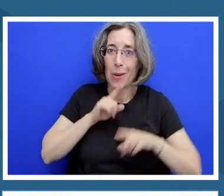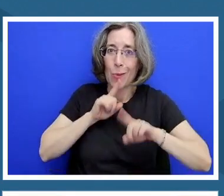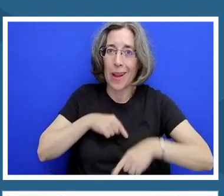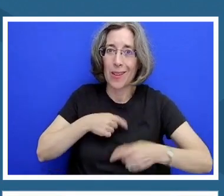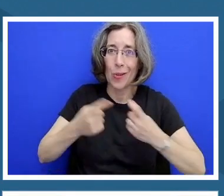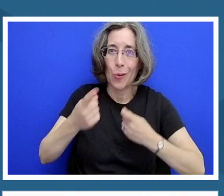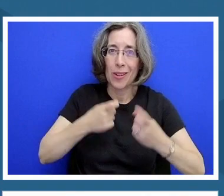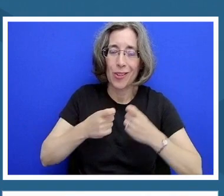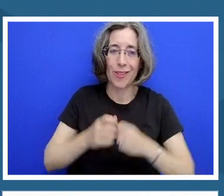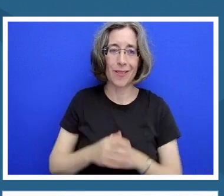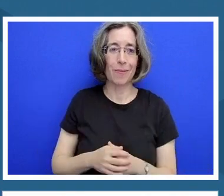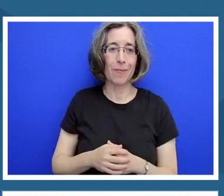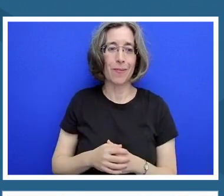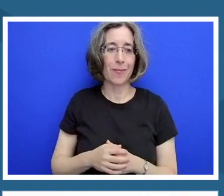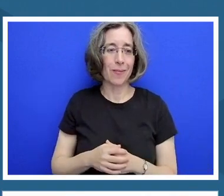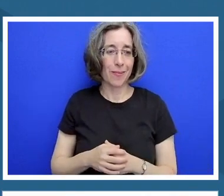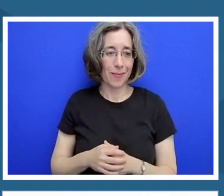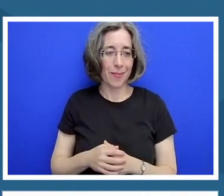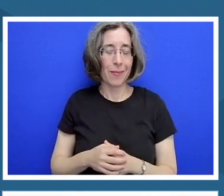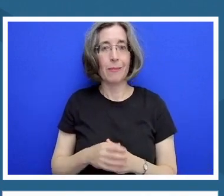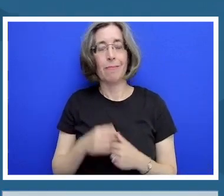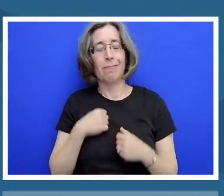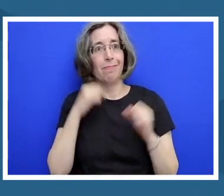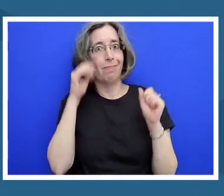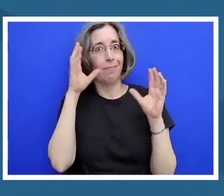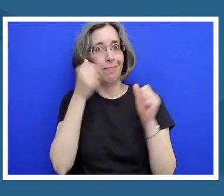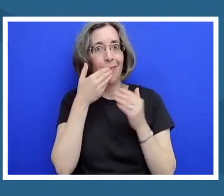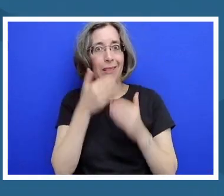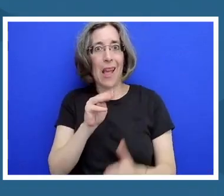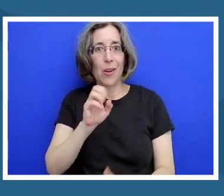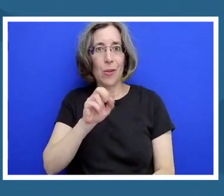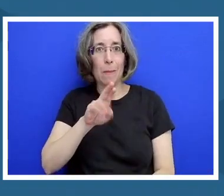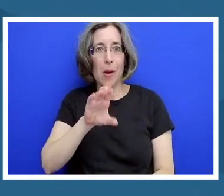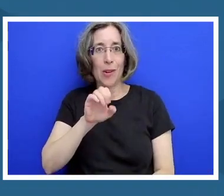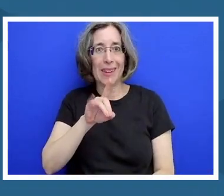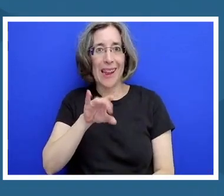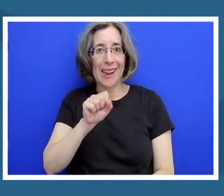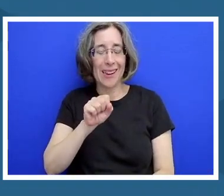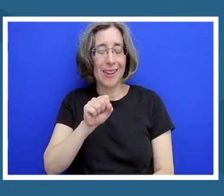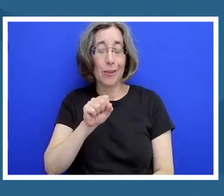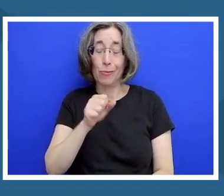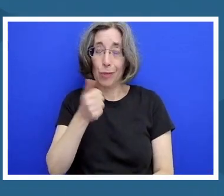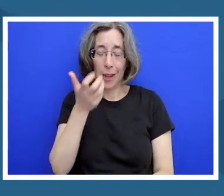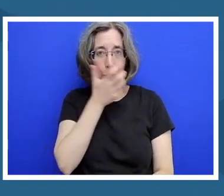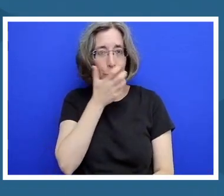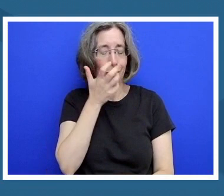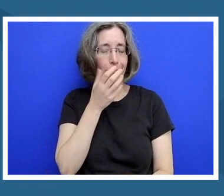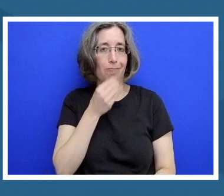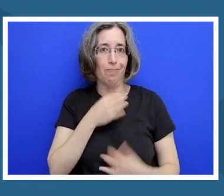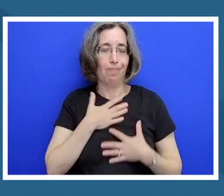and so exciting to hear um we had the start of a question